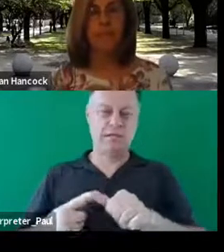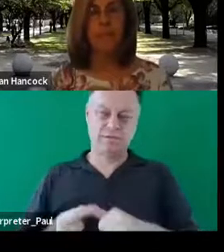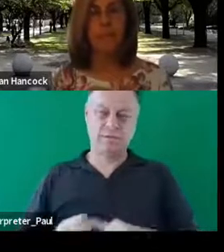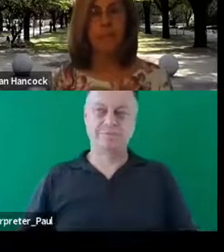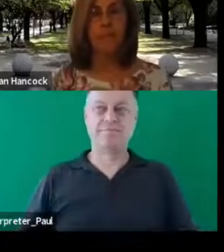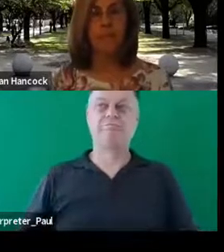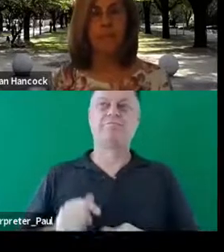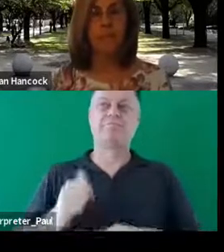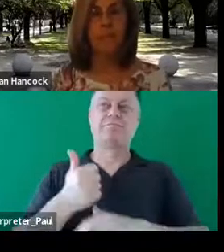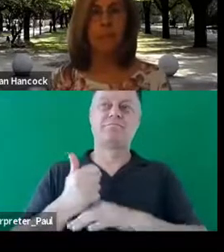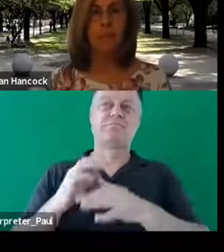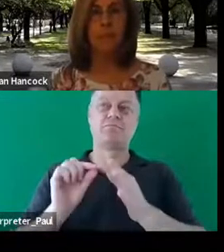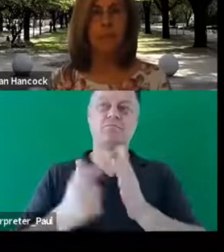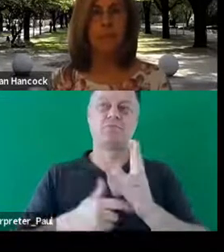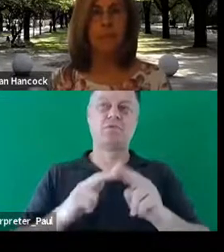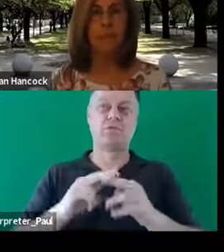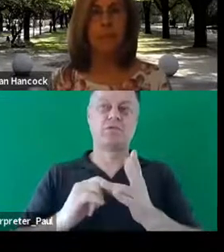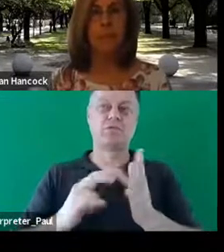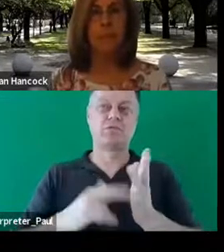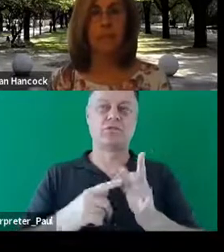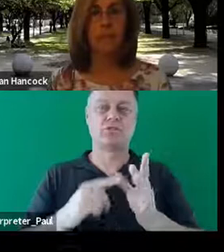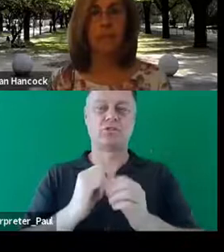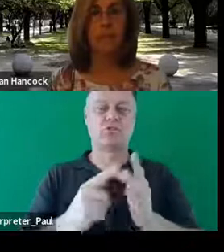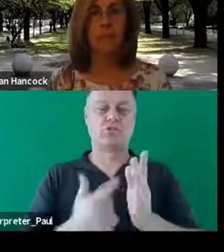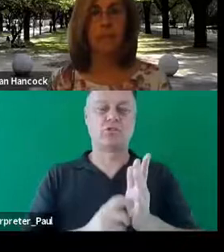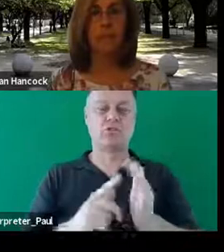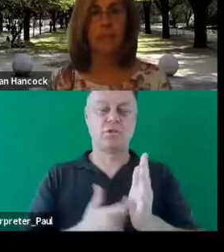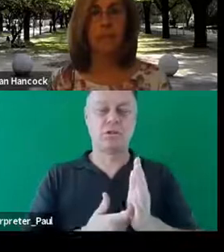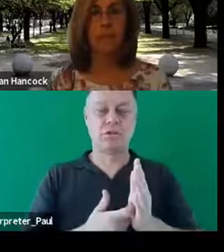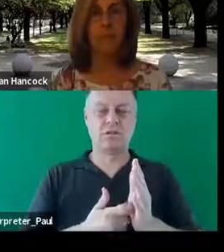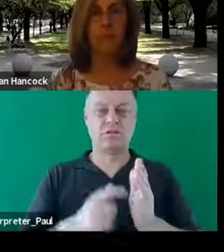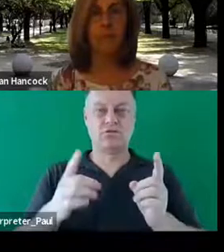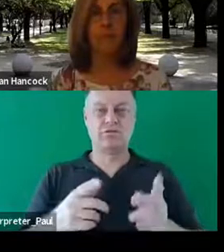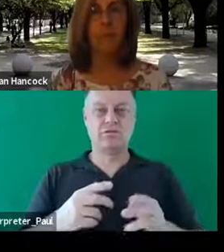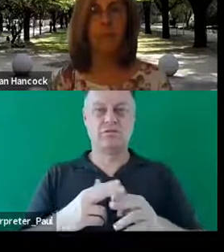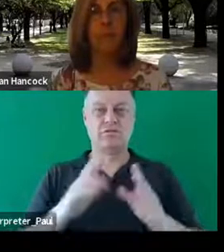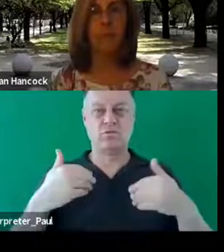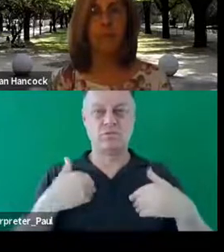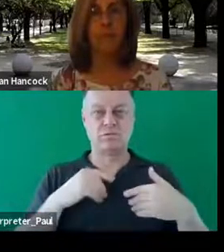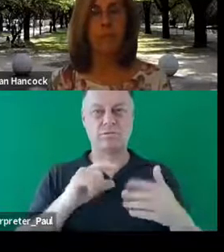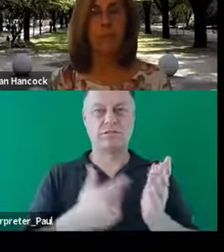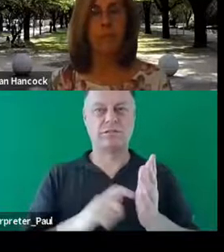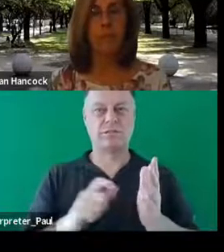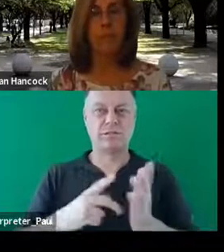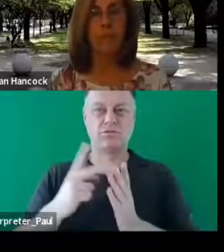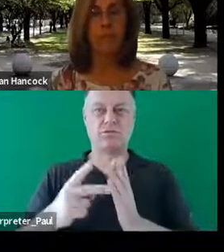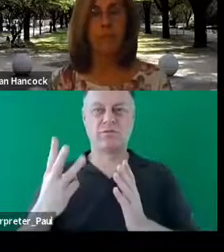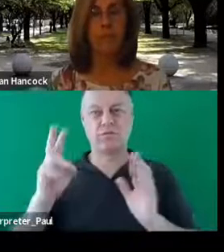Professor Sonya Girdler, who is the Director of the Autism CRC Program 3, adulthood, and